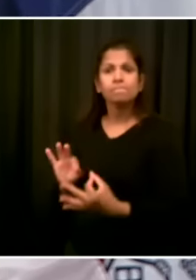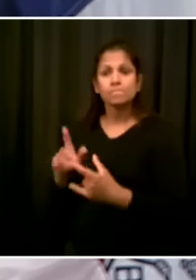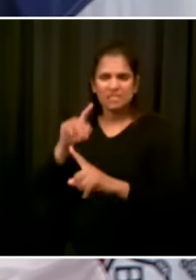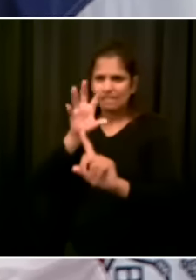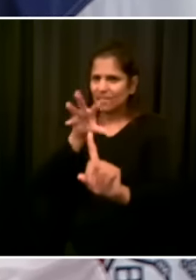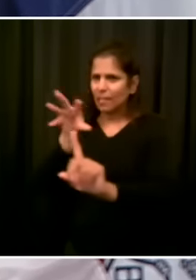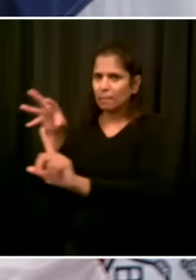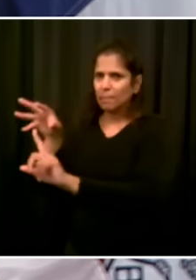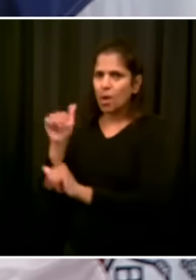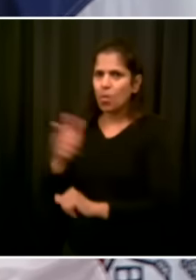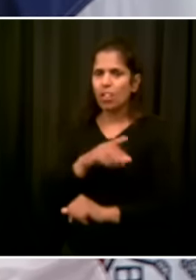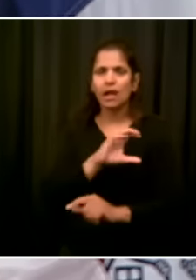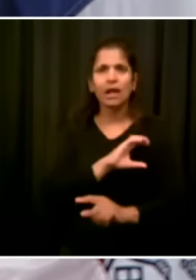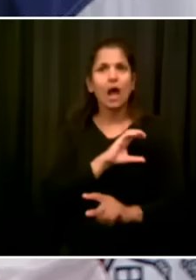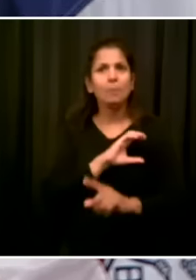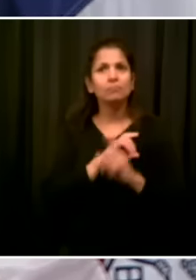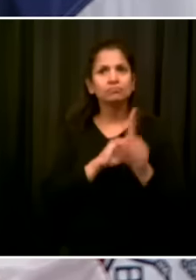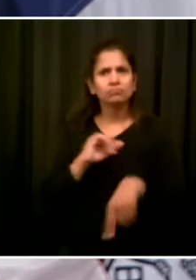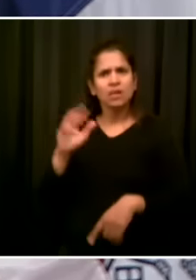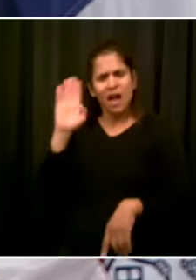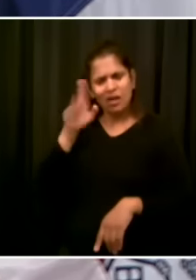TT'HAS NOT MY UNDERSTANDING. MY UNDERSTANDING IS THE MAIN